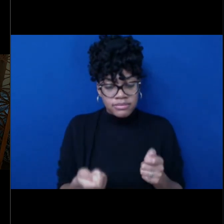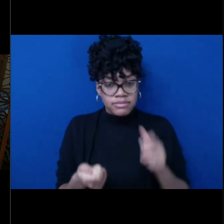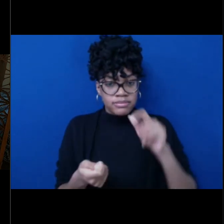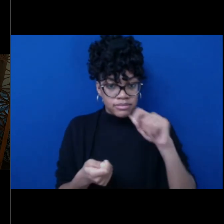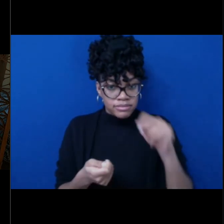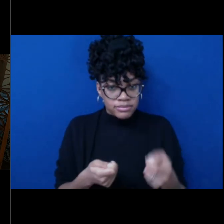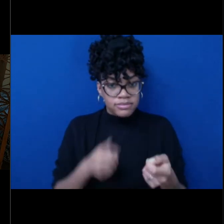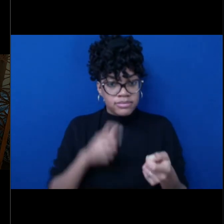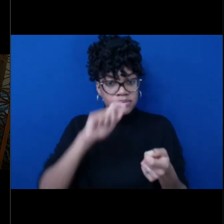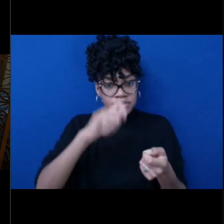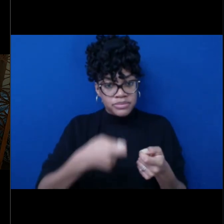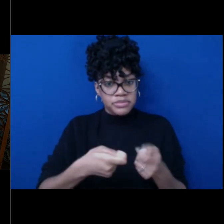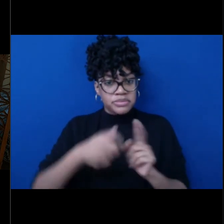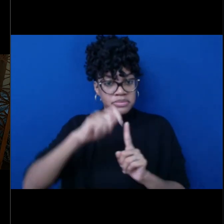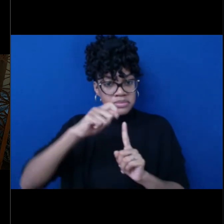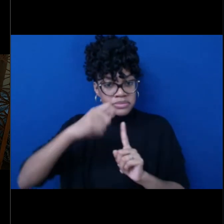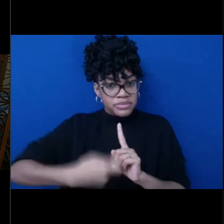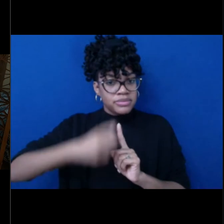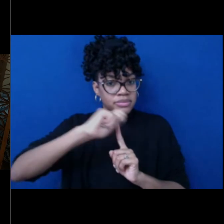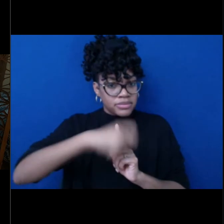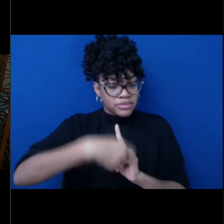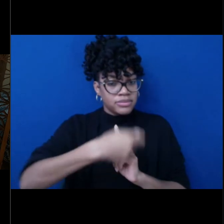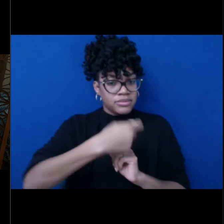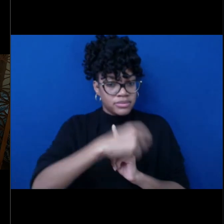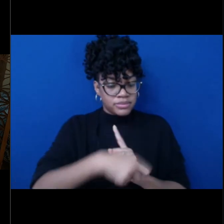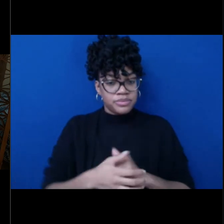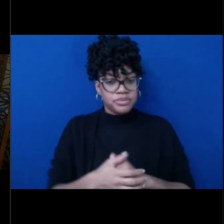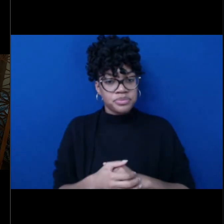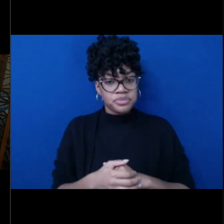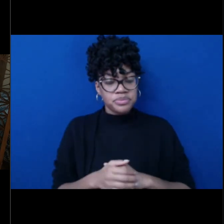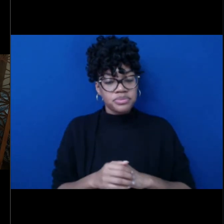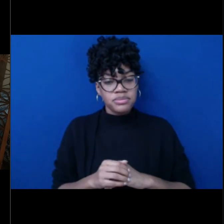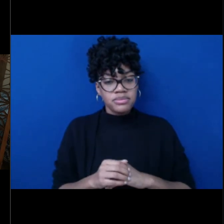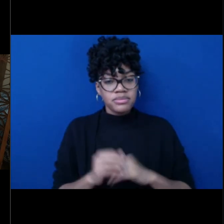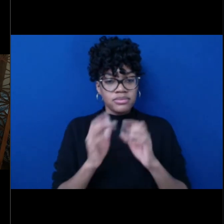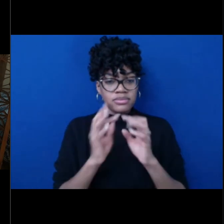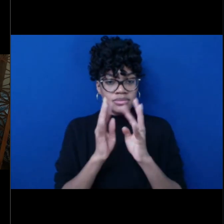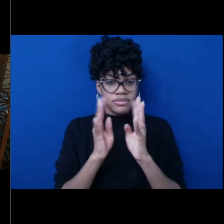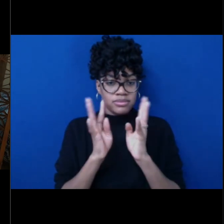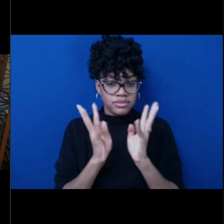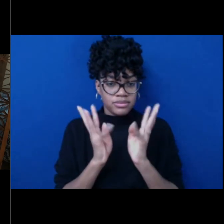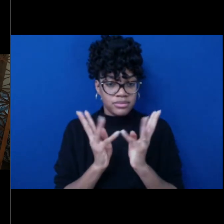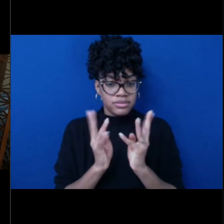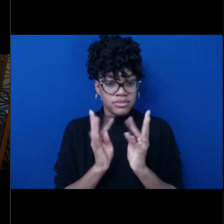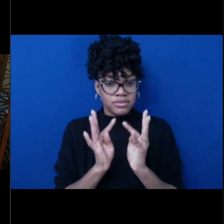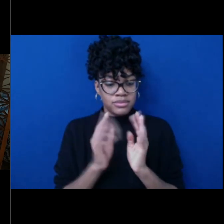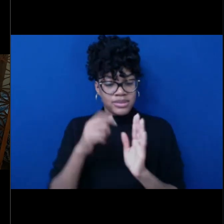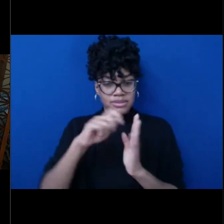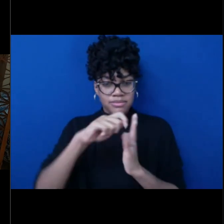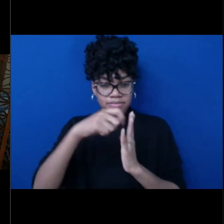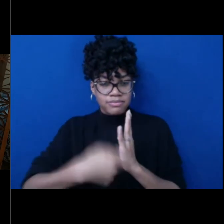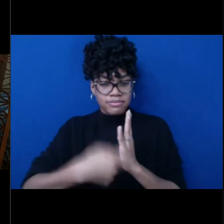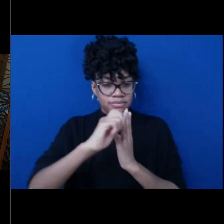and opening them up. So go around. Open up your stinging tentacles